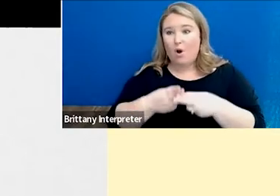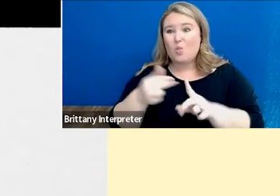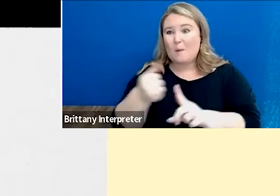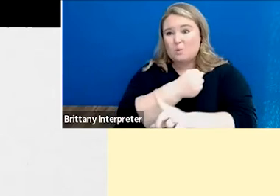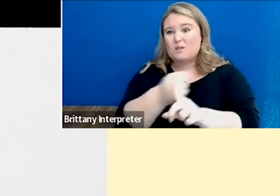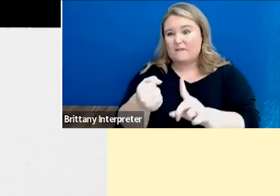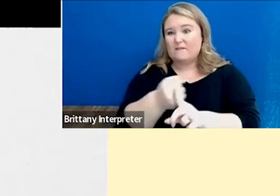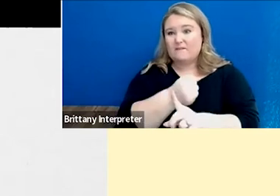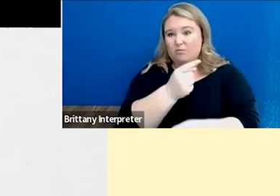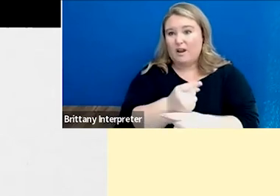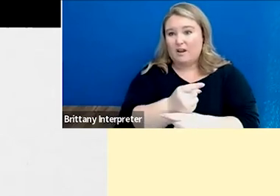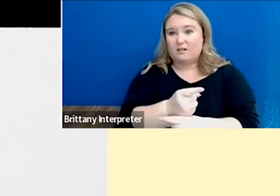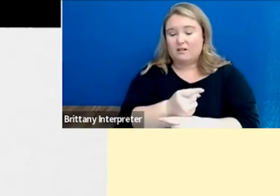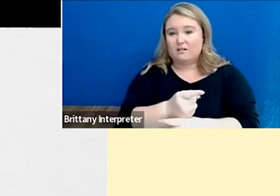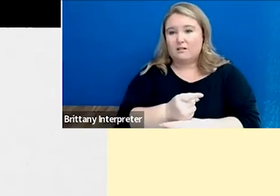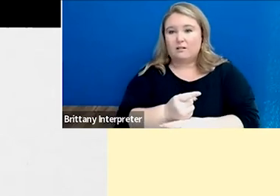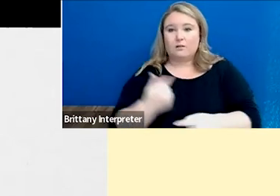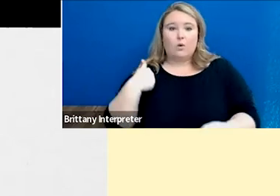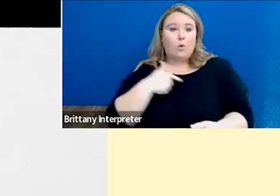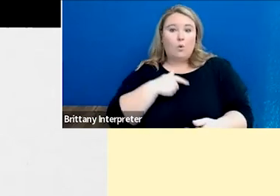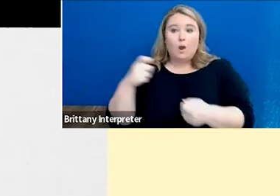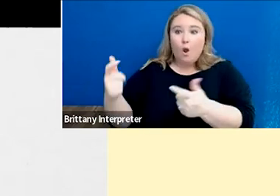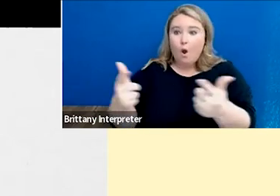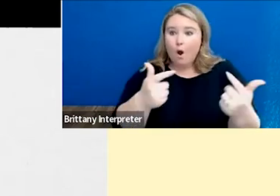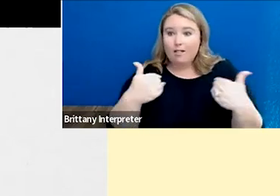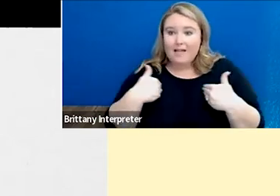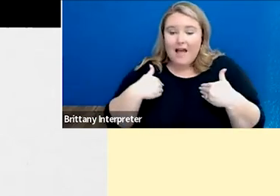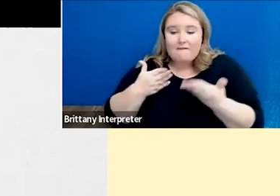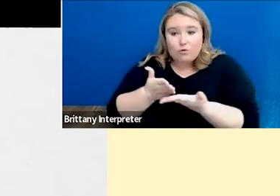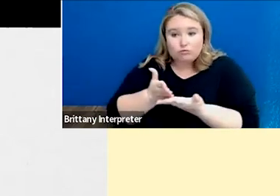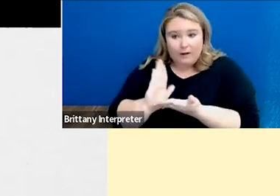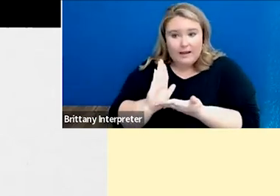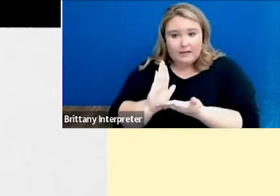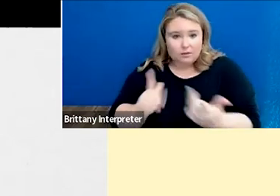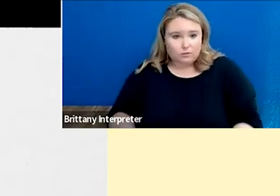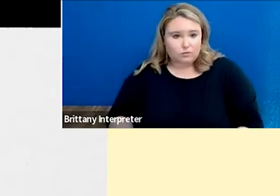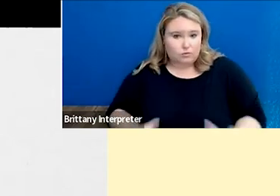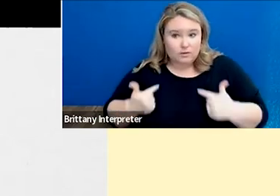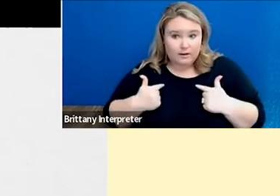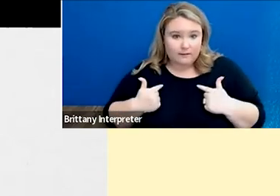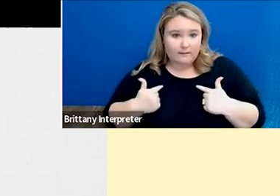Certainly all of us have the right to live in prosperity to make the money that we need to take care of ourselves